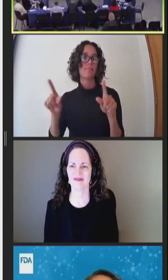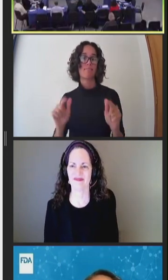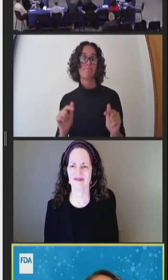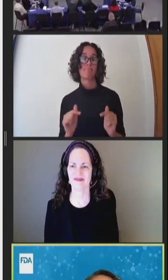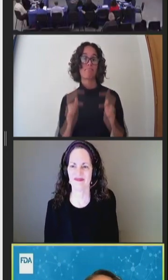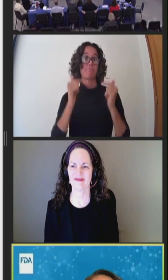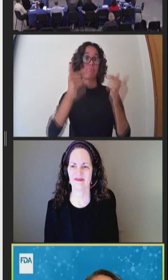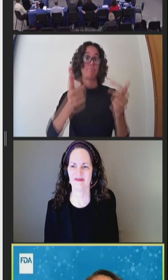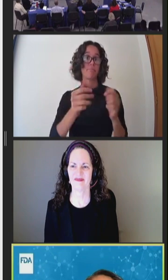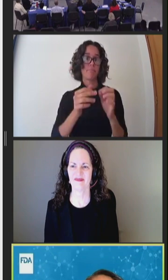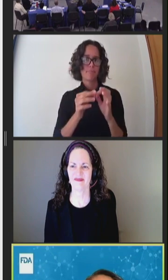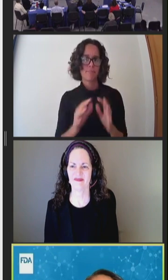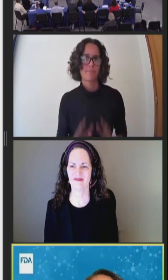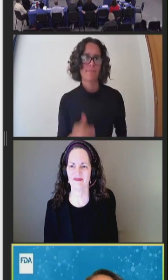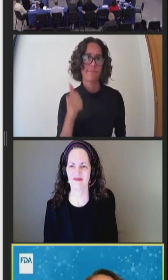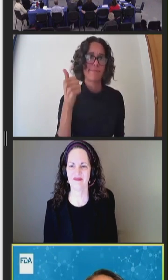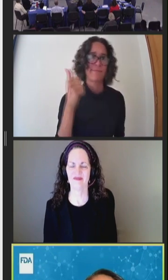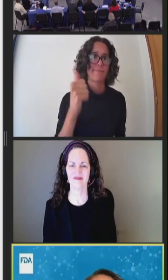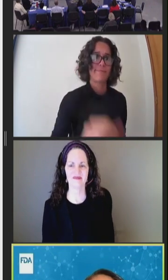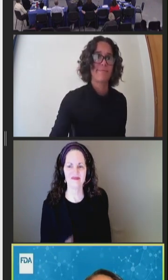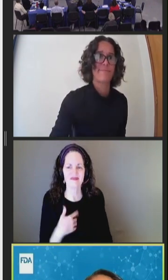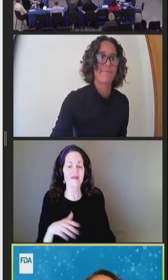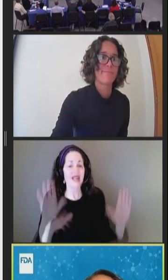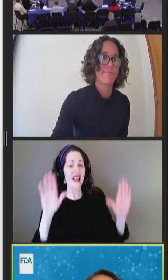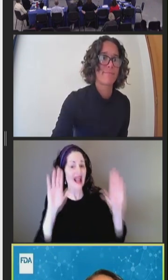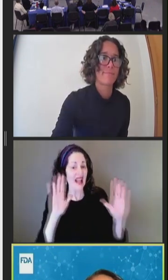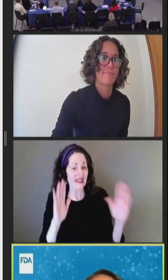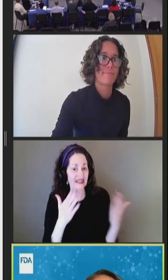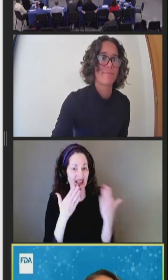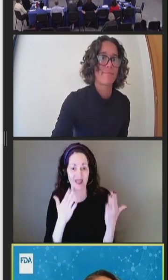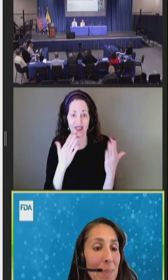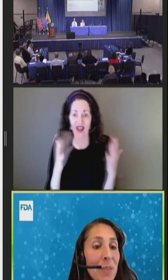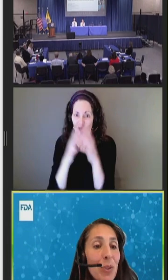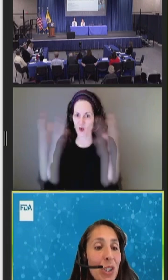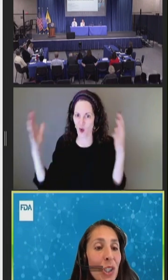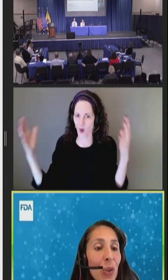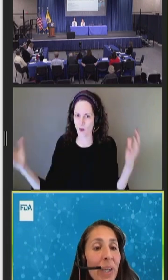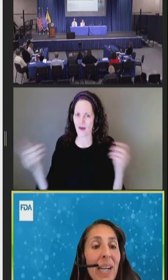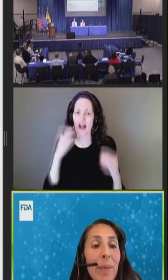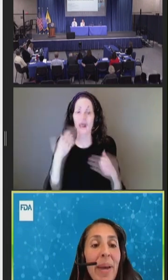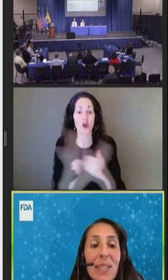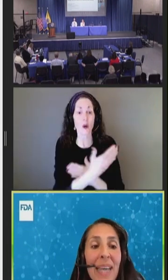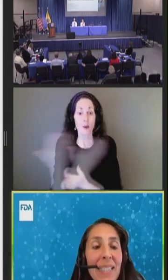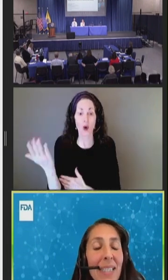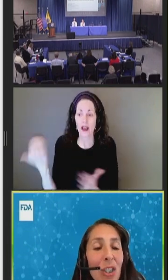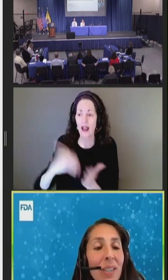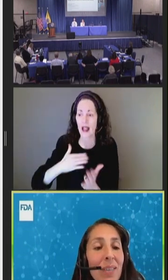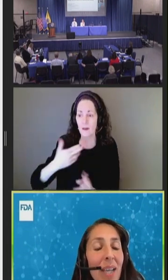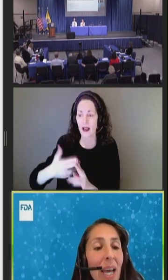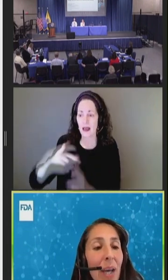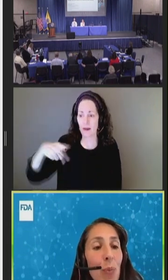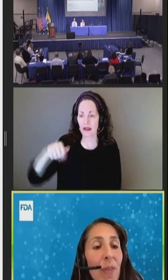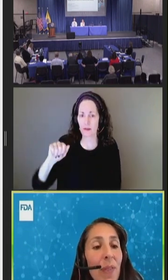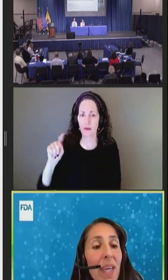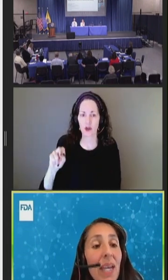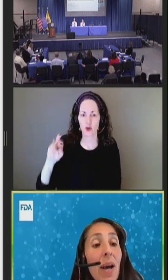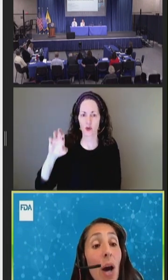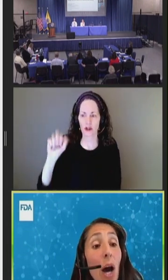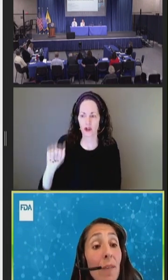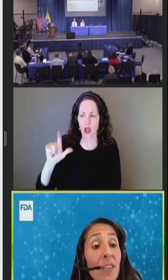Patricia Lloyd: Excellent. Thank you so much. Good morning, everyone. Again, my name is Patricia Lloyd, and I'm a health statistician with the Office